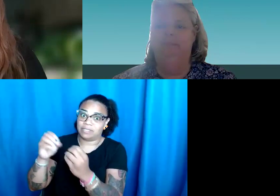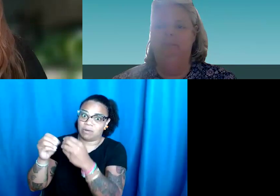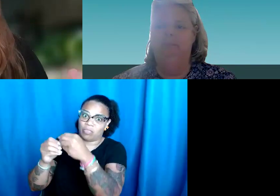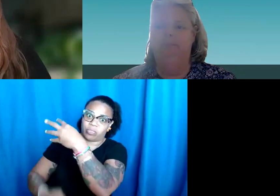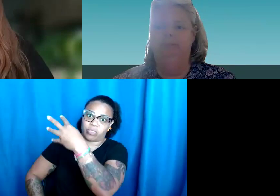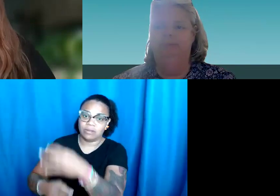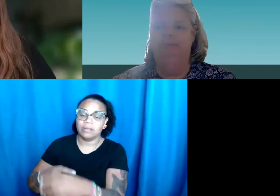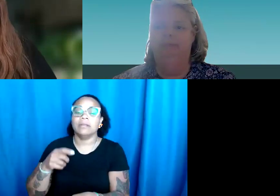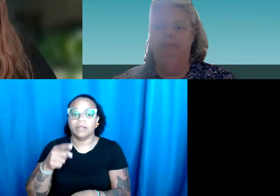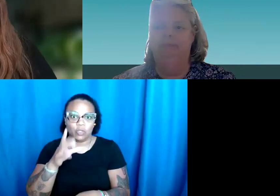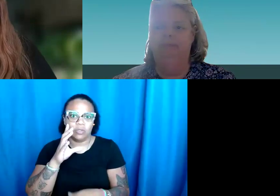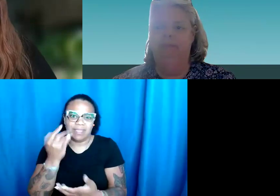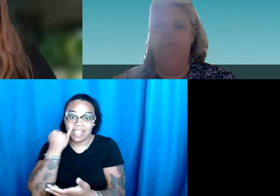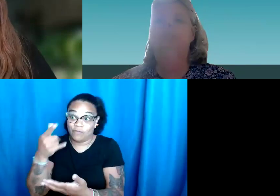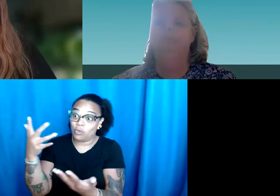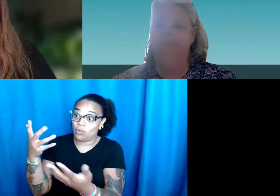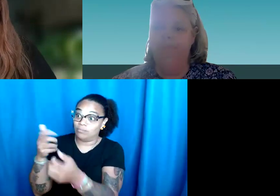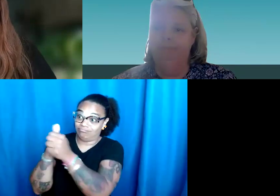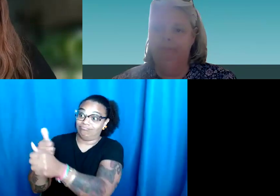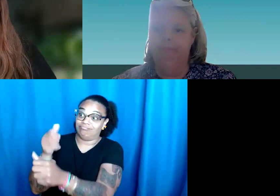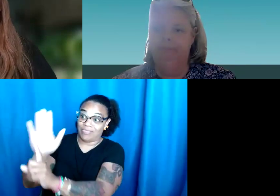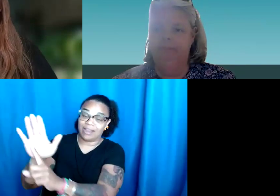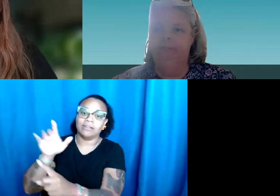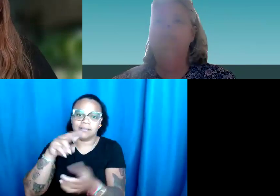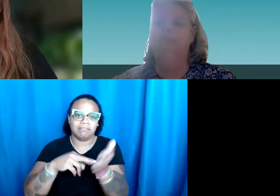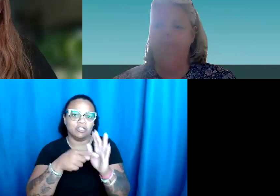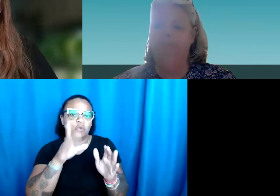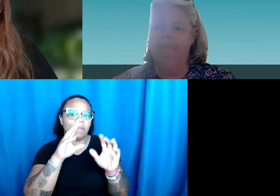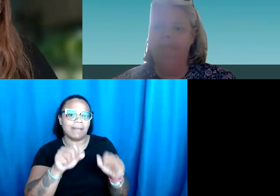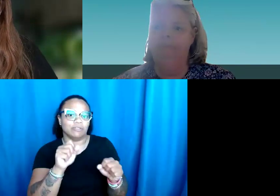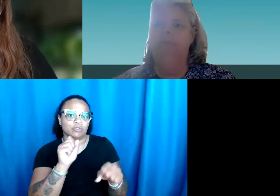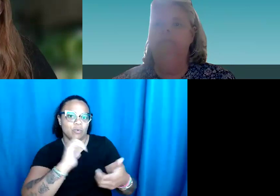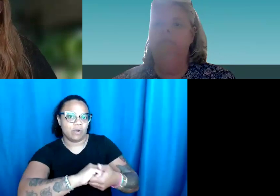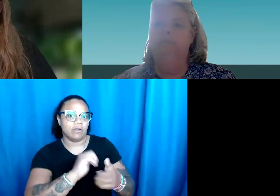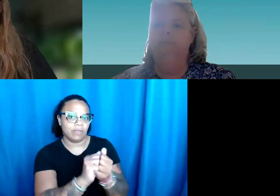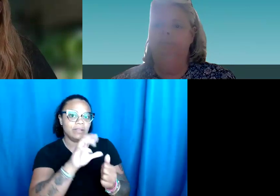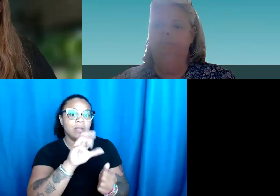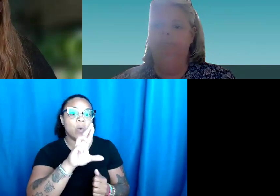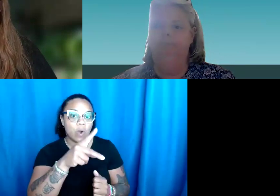you'll be able to work with the corporate partners as well later on. So sort of a nonanswer.